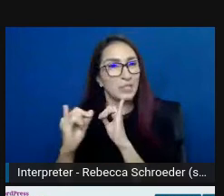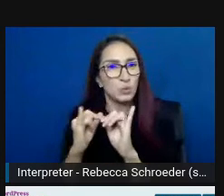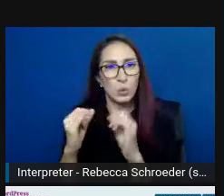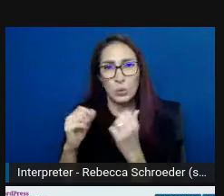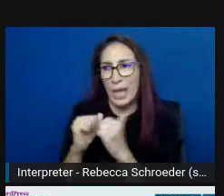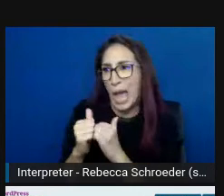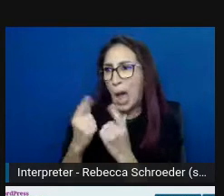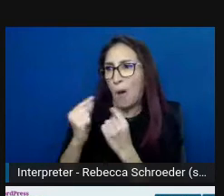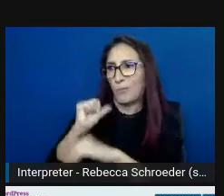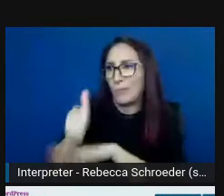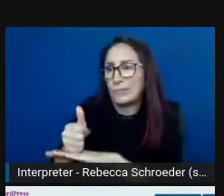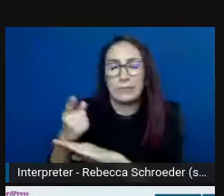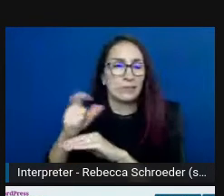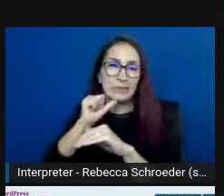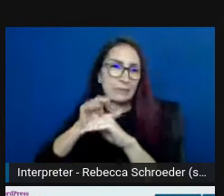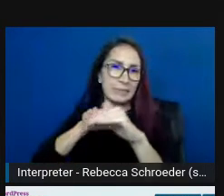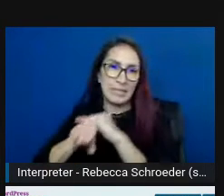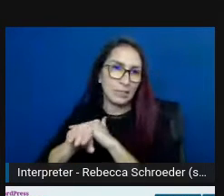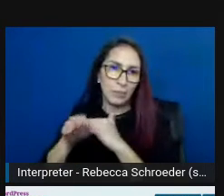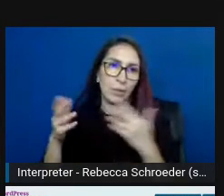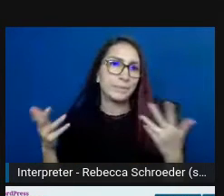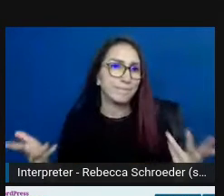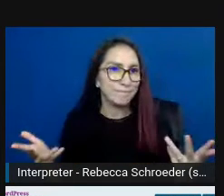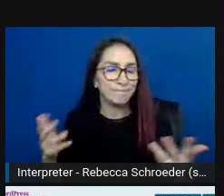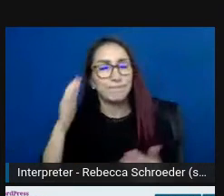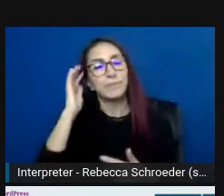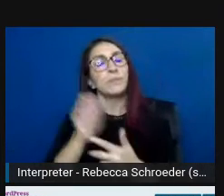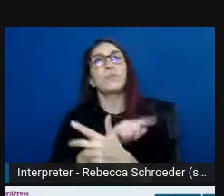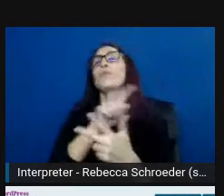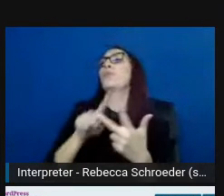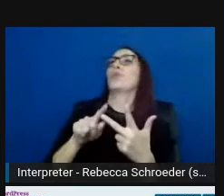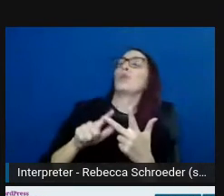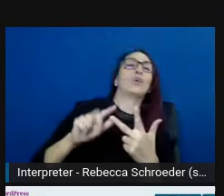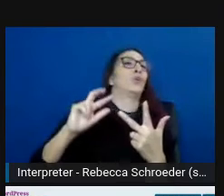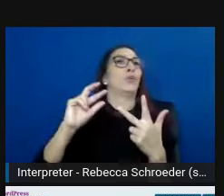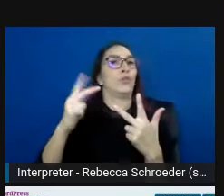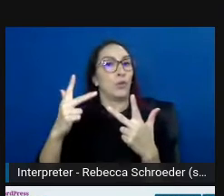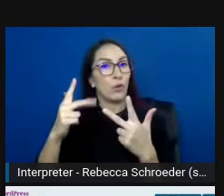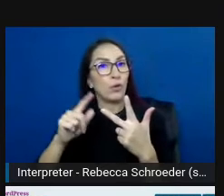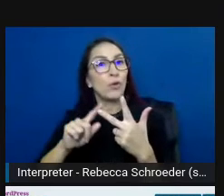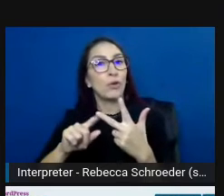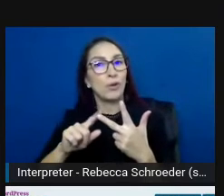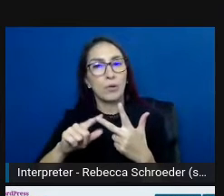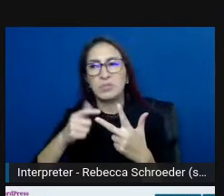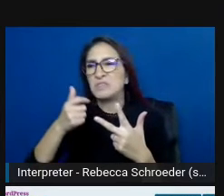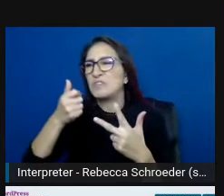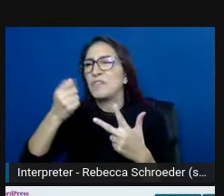Then the third time within again, just a few more weeks later was